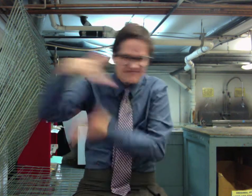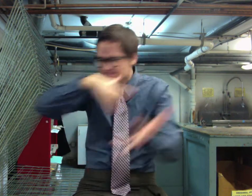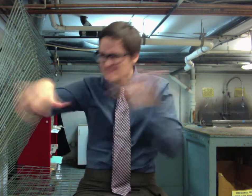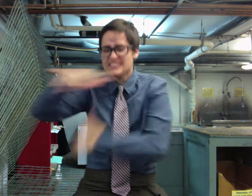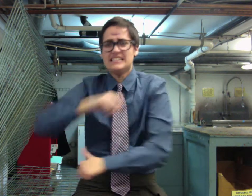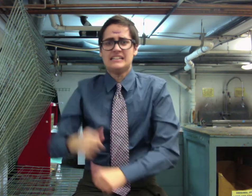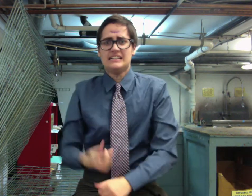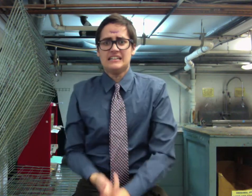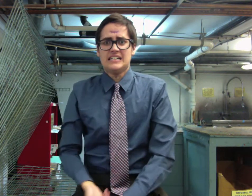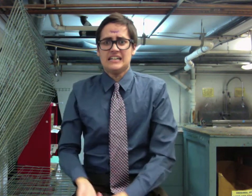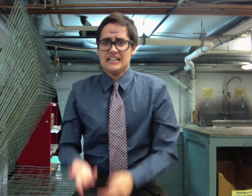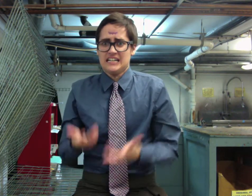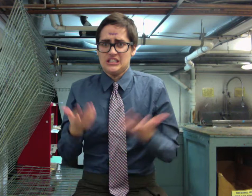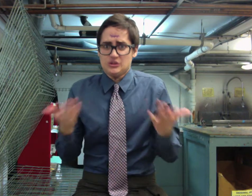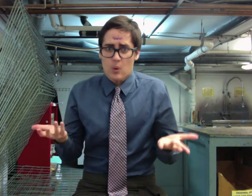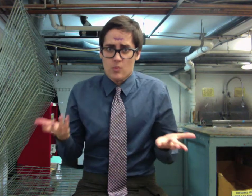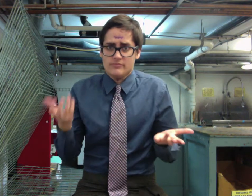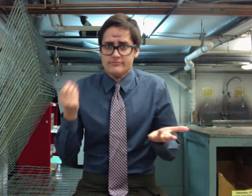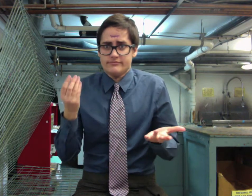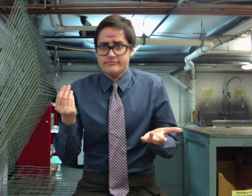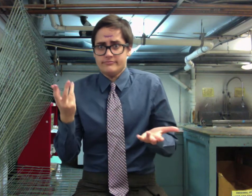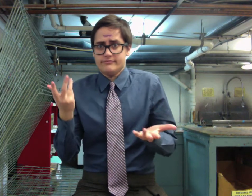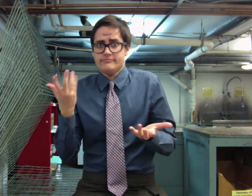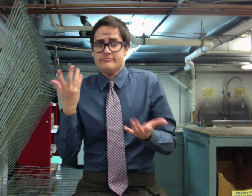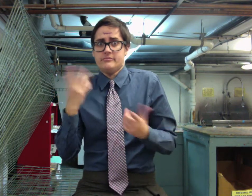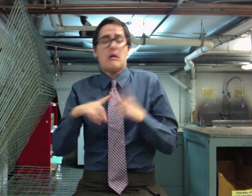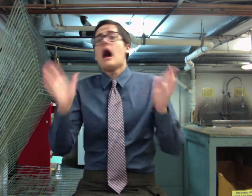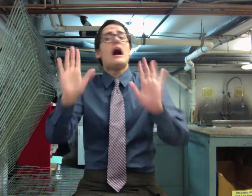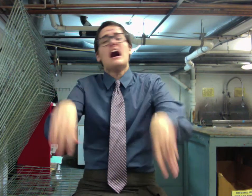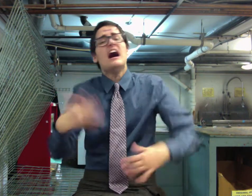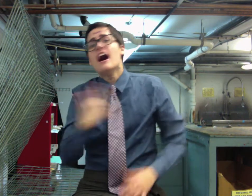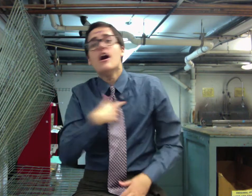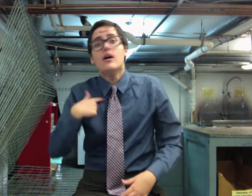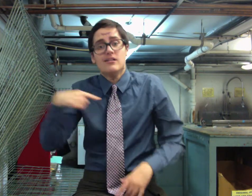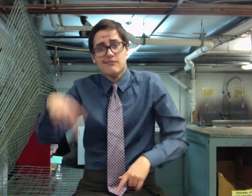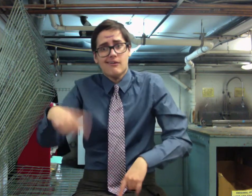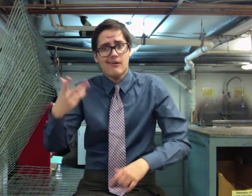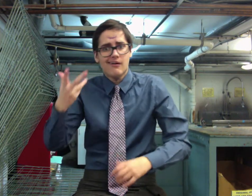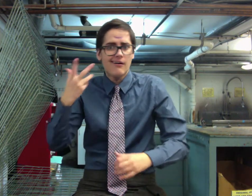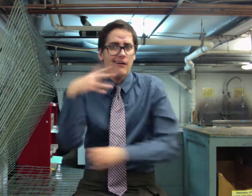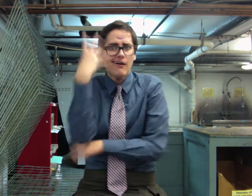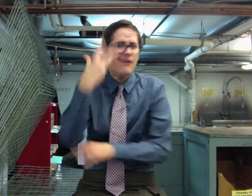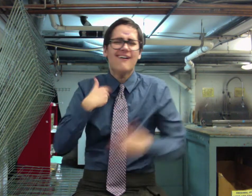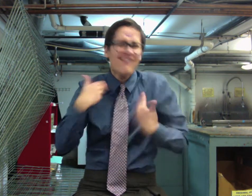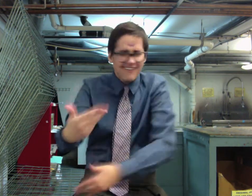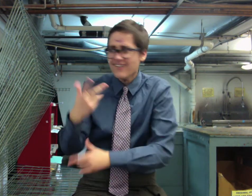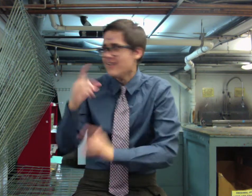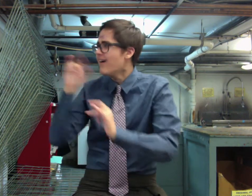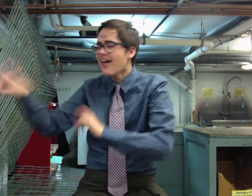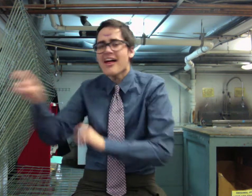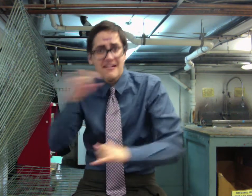empty and as black as the void of space. But hey! We're doing radio! He's in a